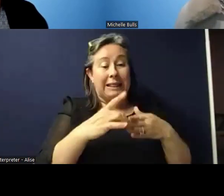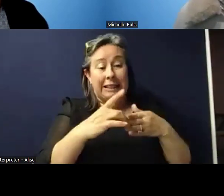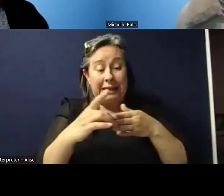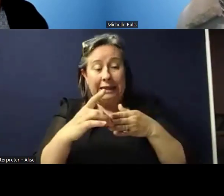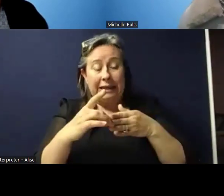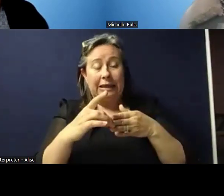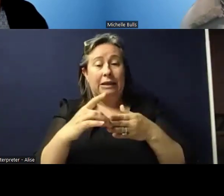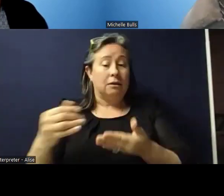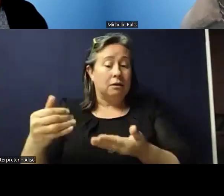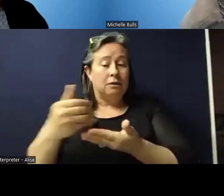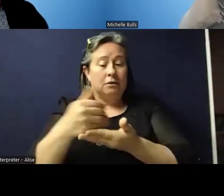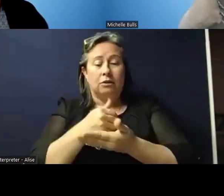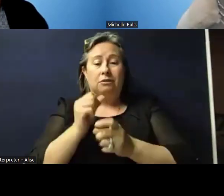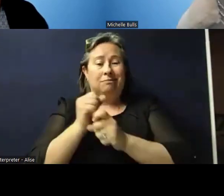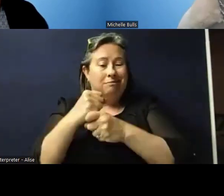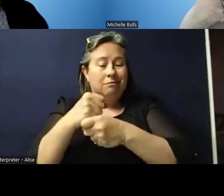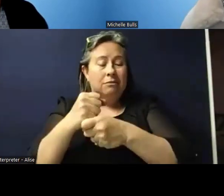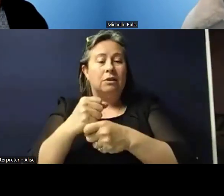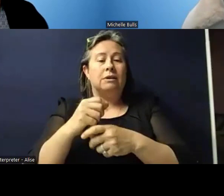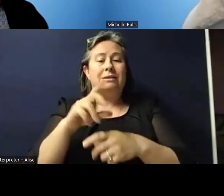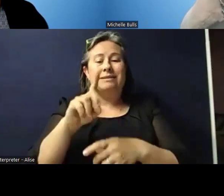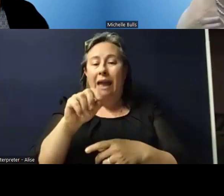and were working with humans.